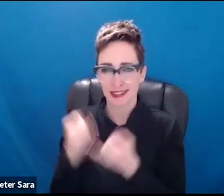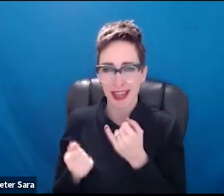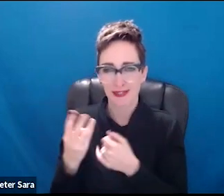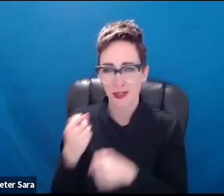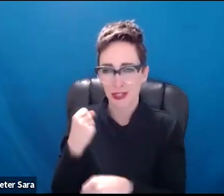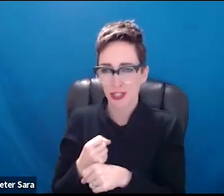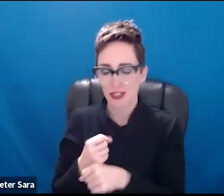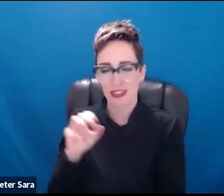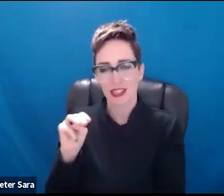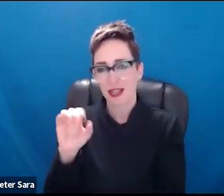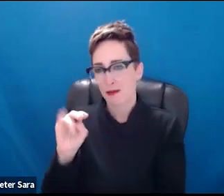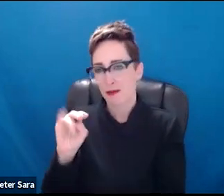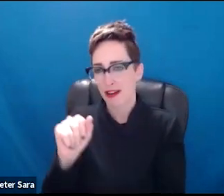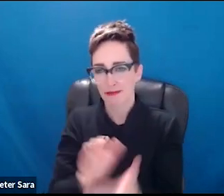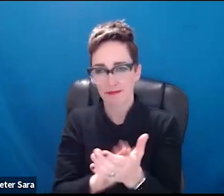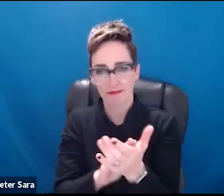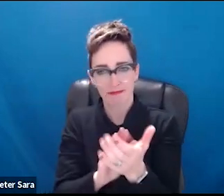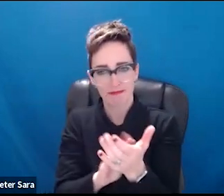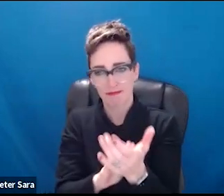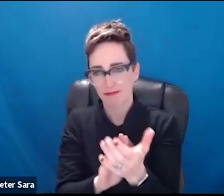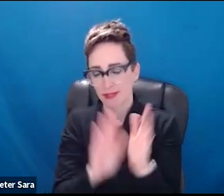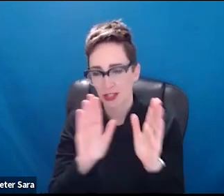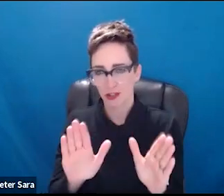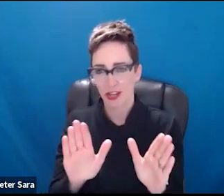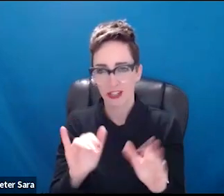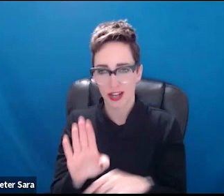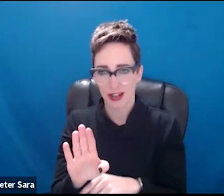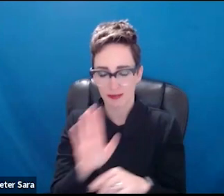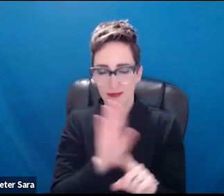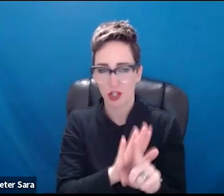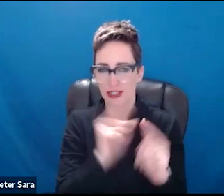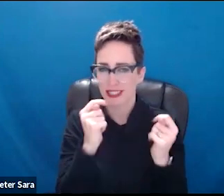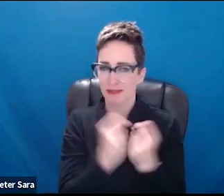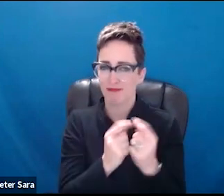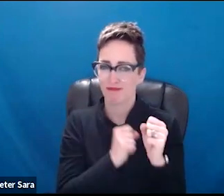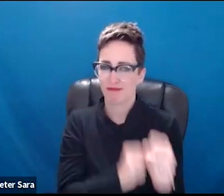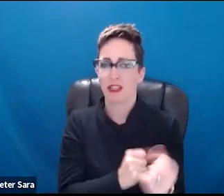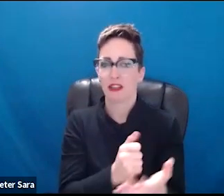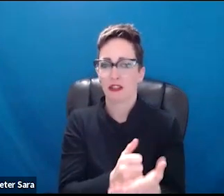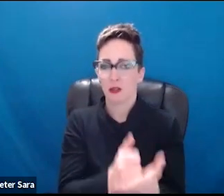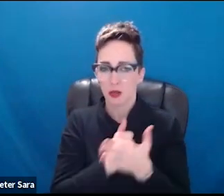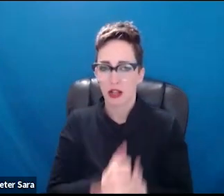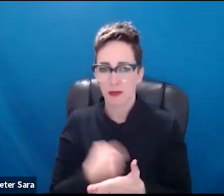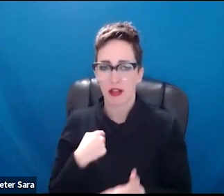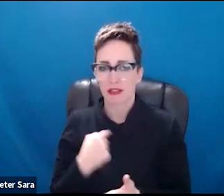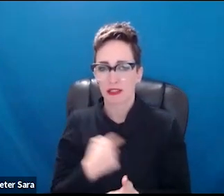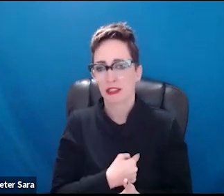has done a great job over the last year of working with her team and helping us in this with what I think is a movement.